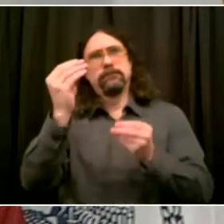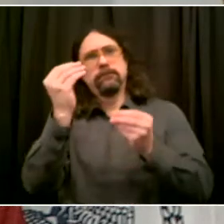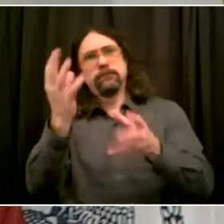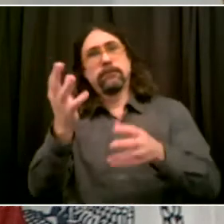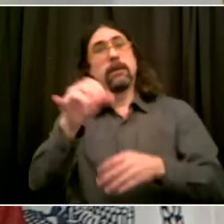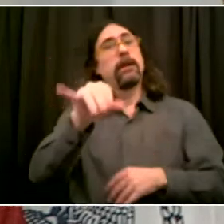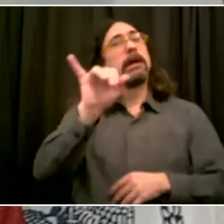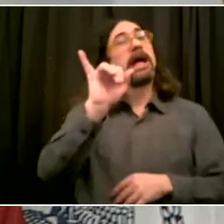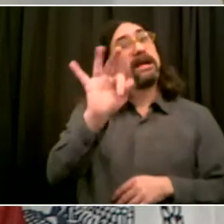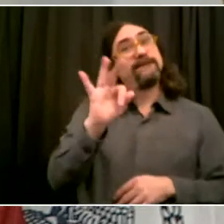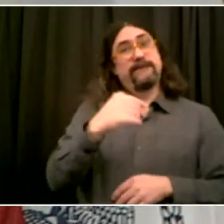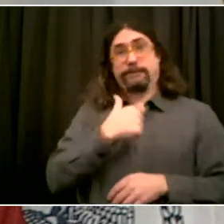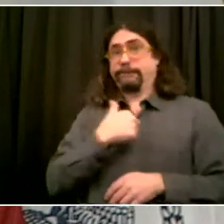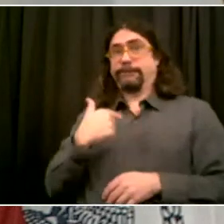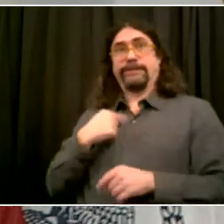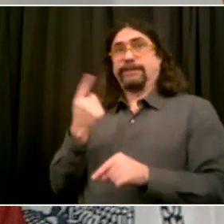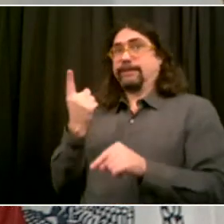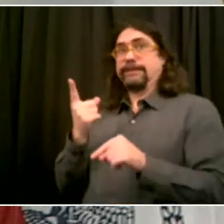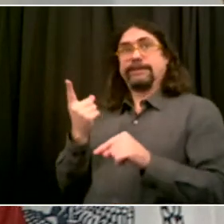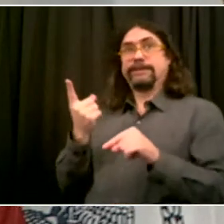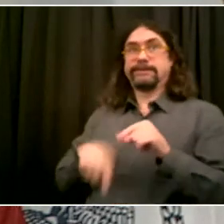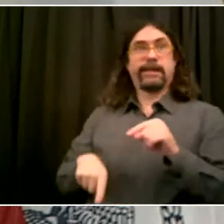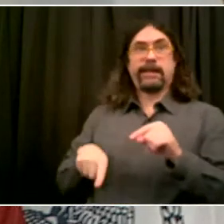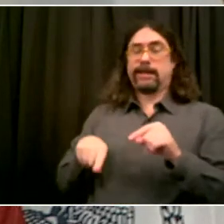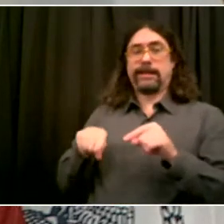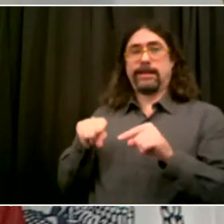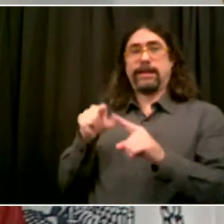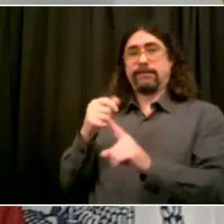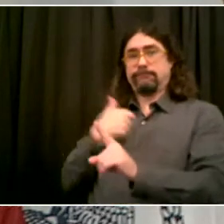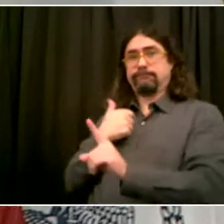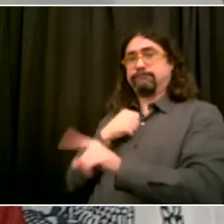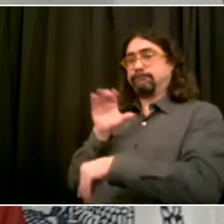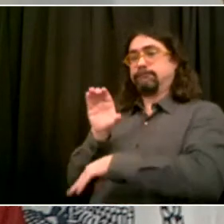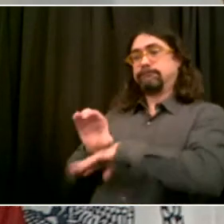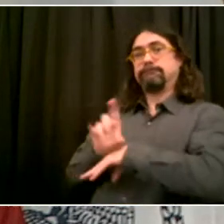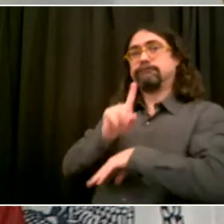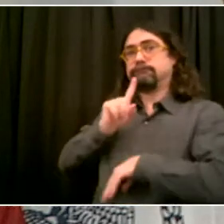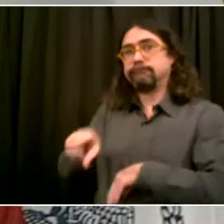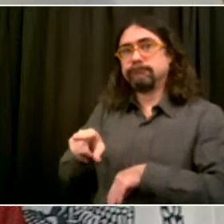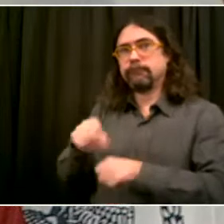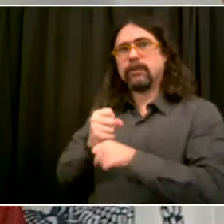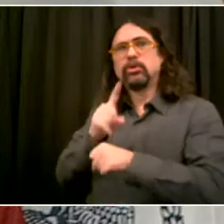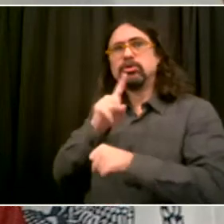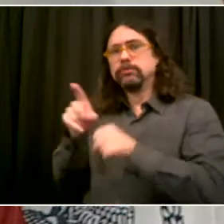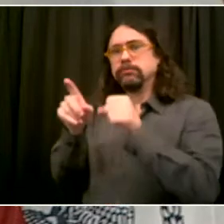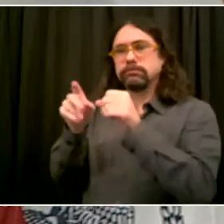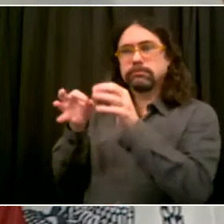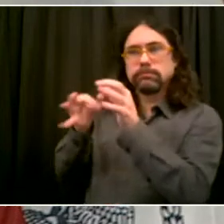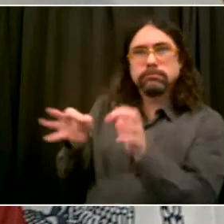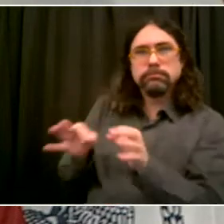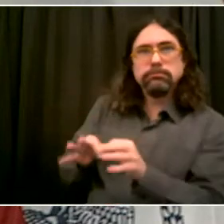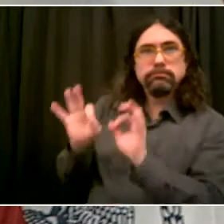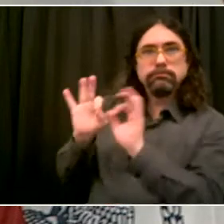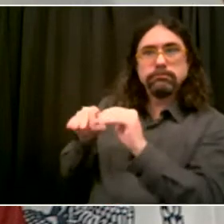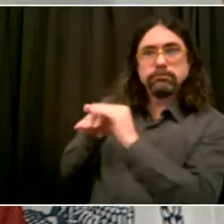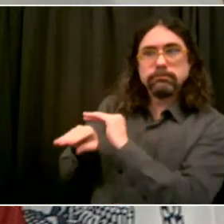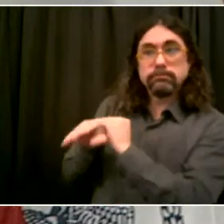MAKE SURE THAT WE ARE CHECKING